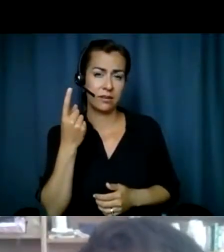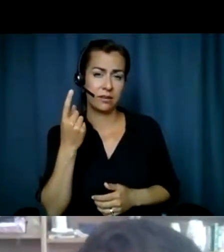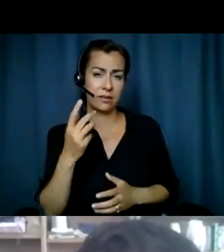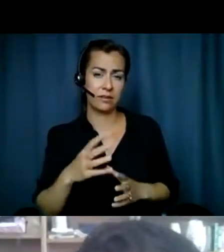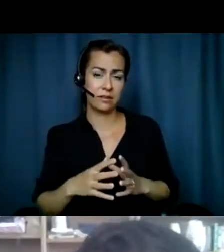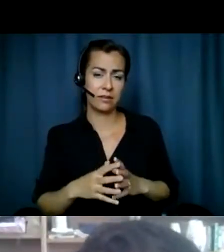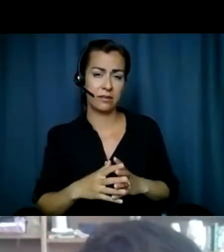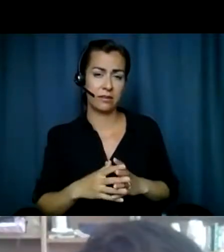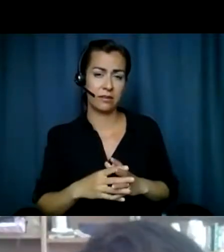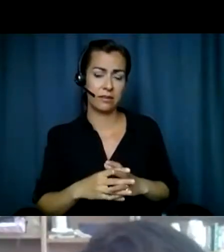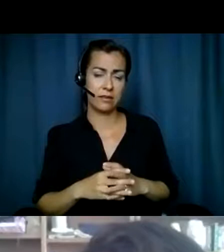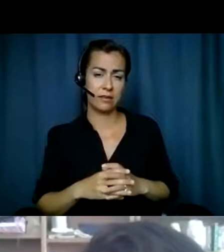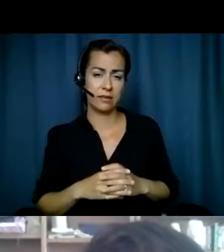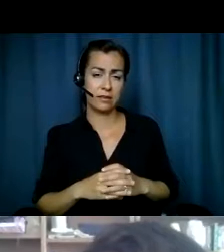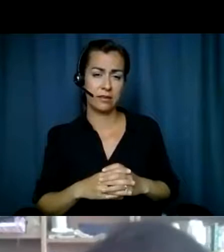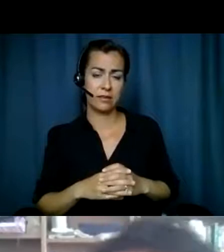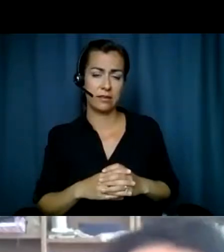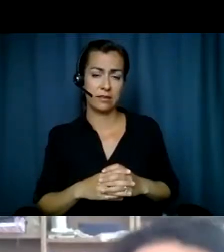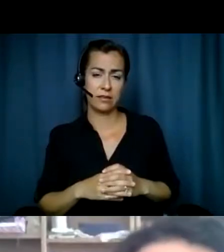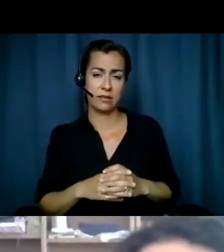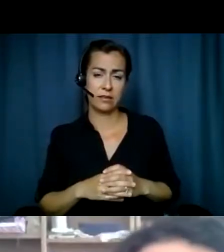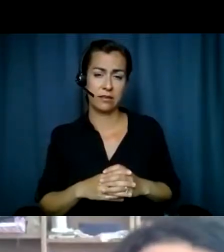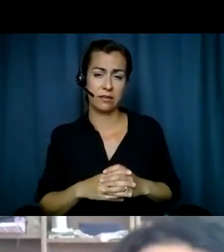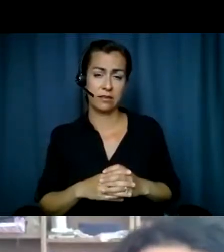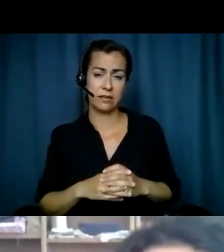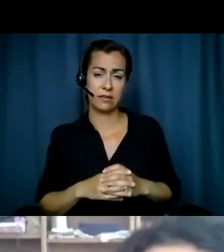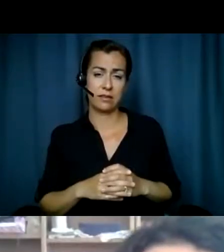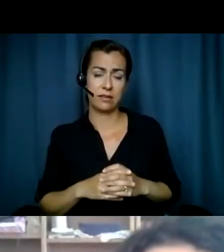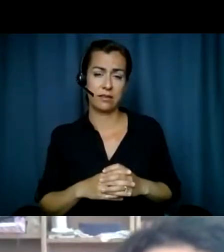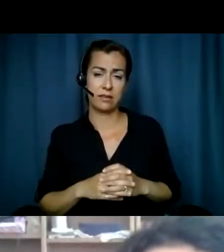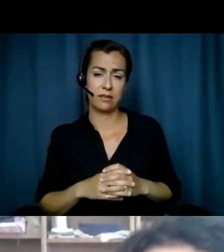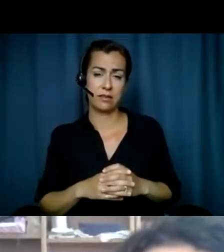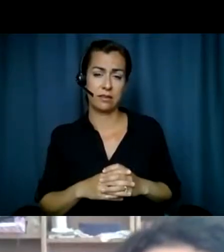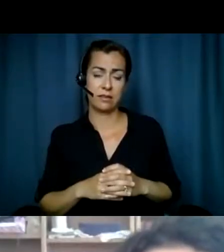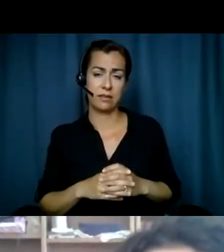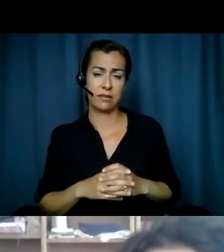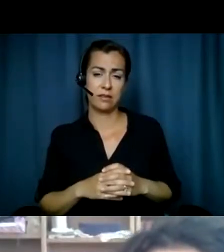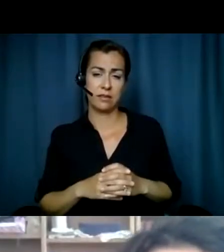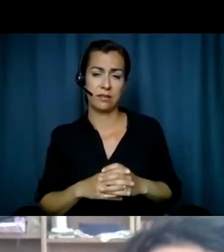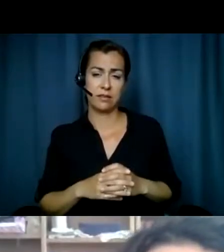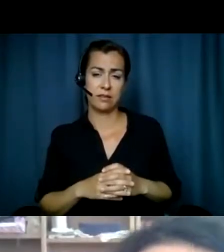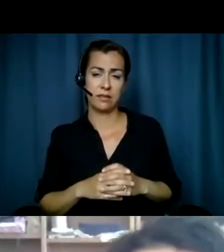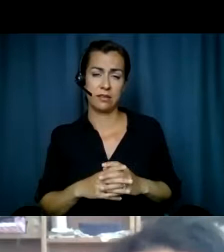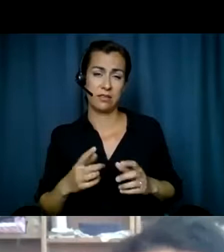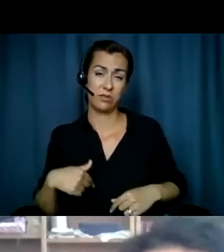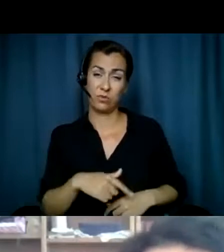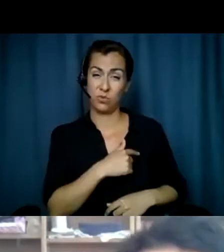are seeing representation in our electorate and our elected officials, I think there's a lot of work to do